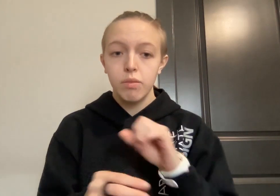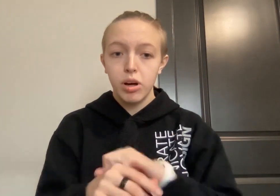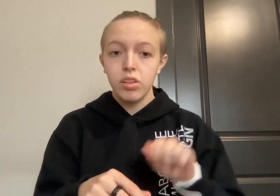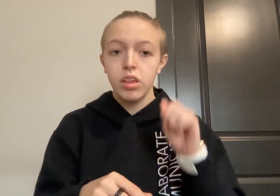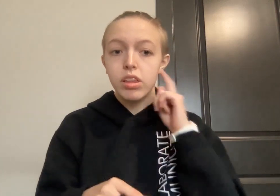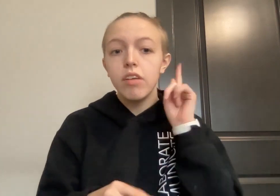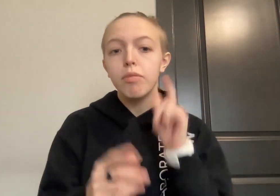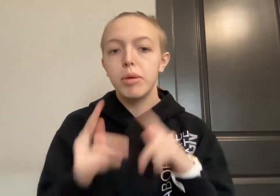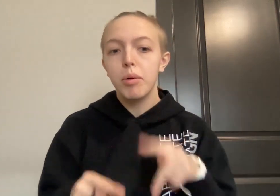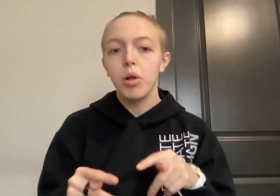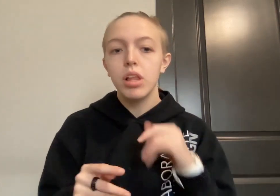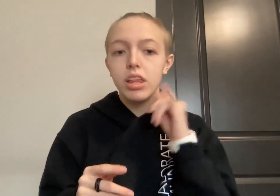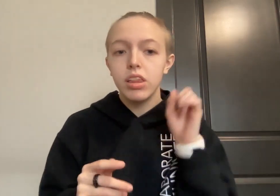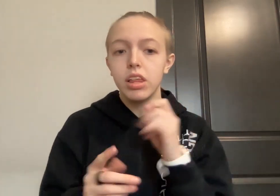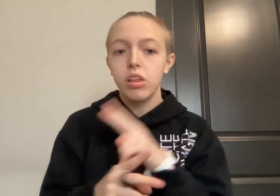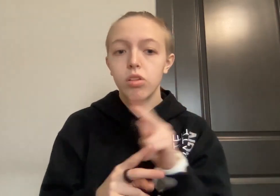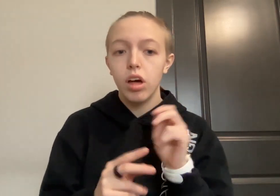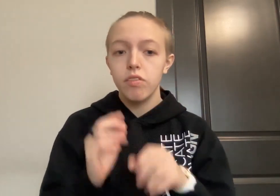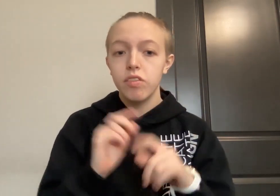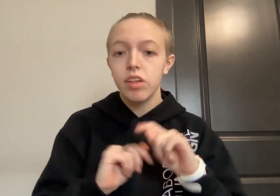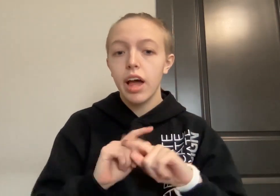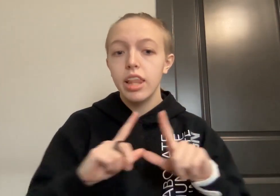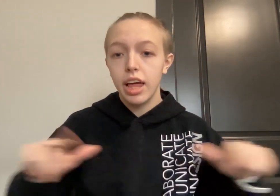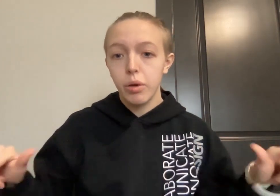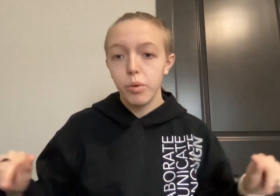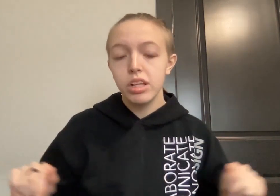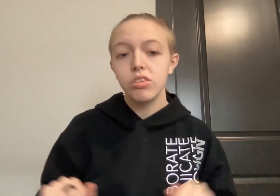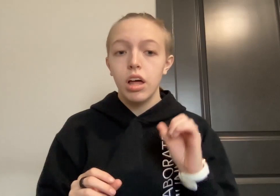marks deaf people is the use of sign language.